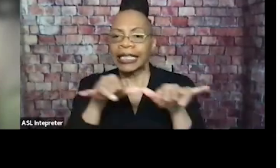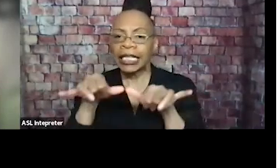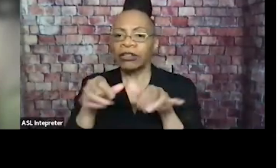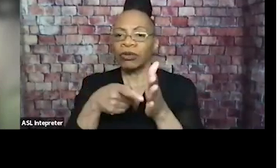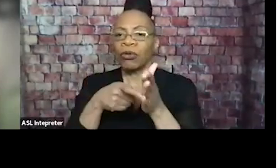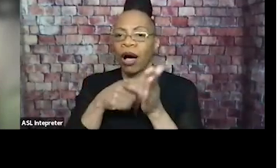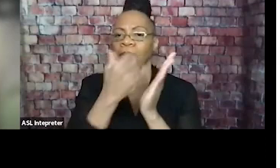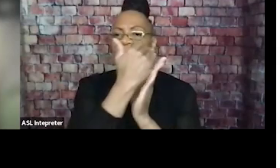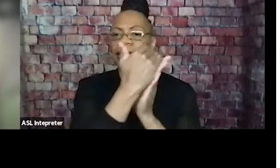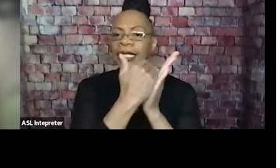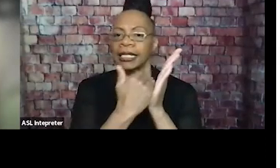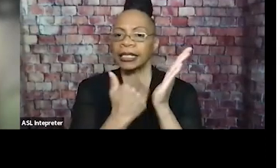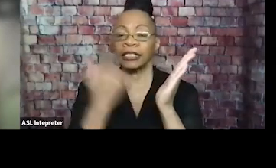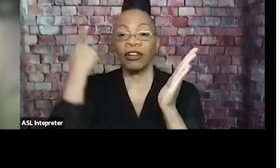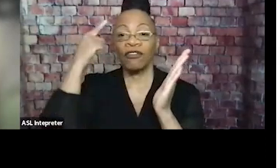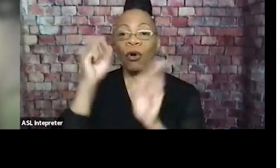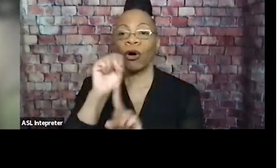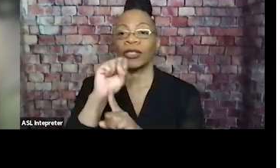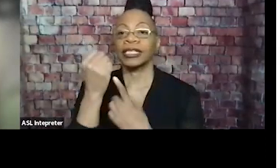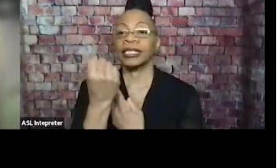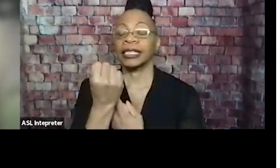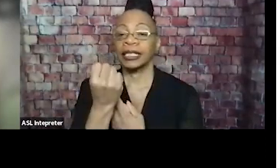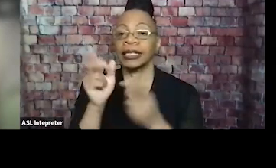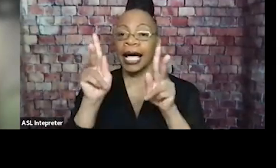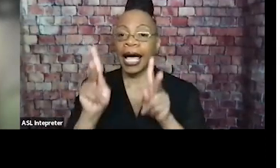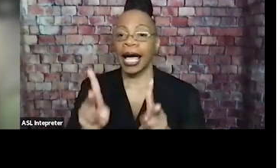for the conditions the applicants were serving or experiencing.